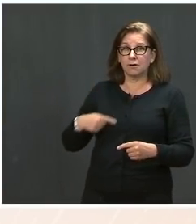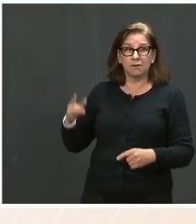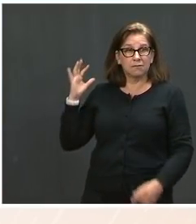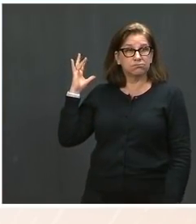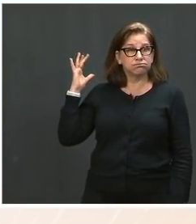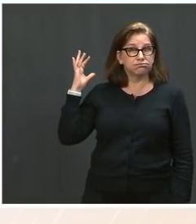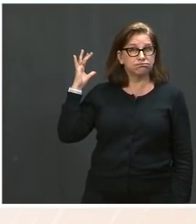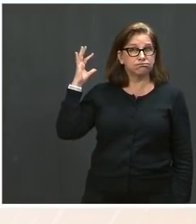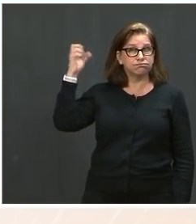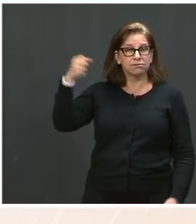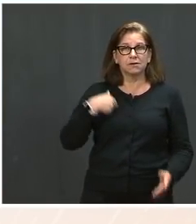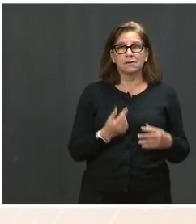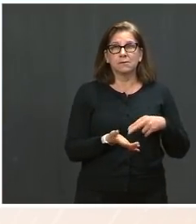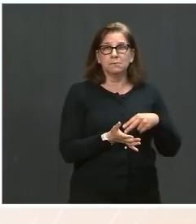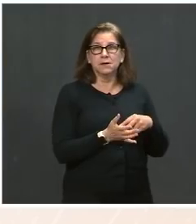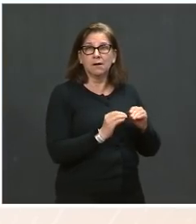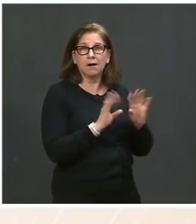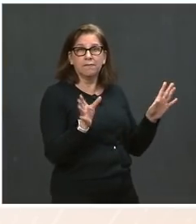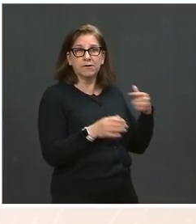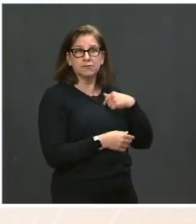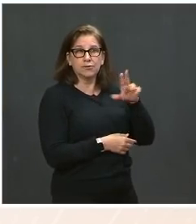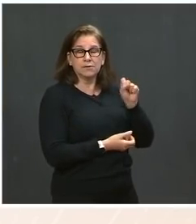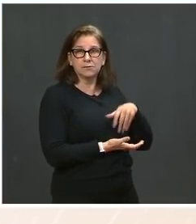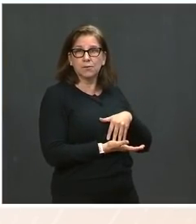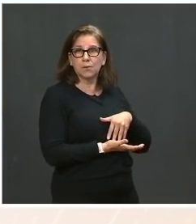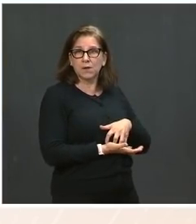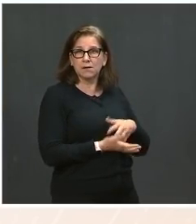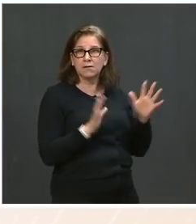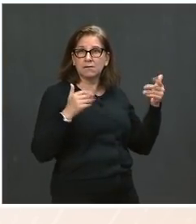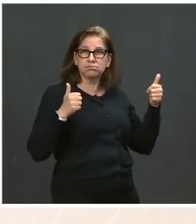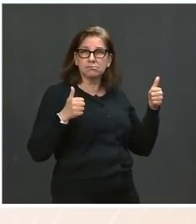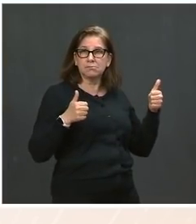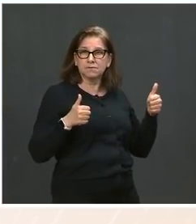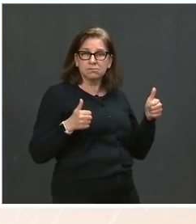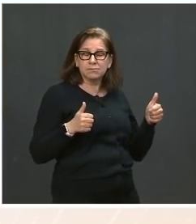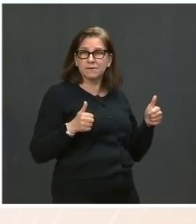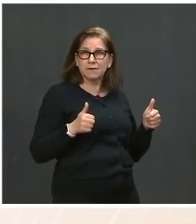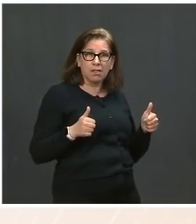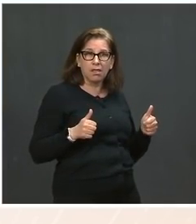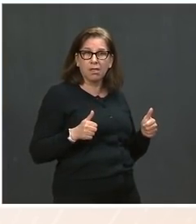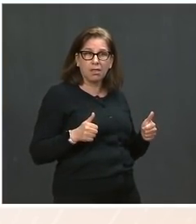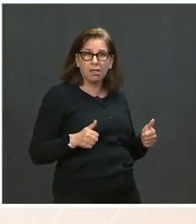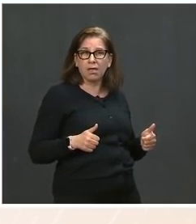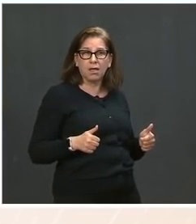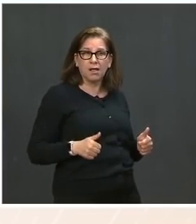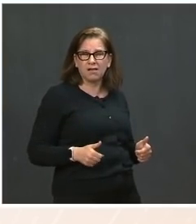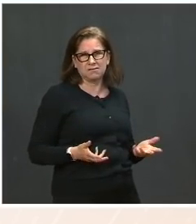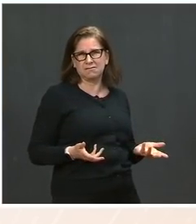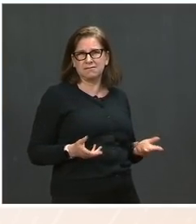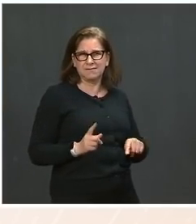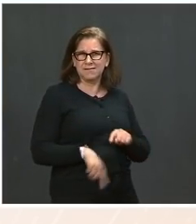and we will fall. And we cannot do that. And that's what this American Jobs Plan is all about.